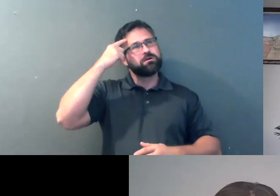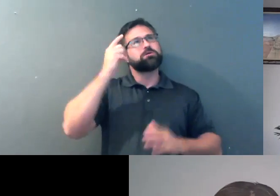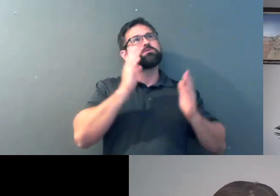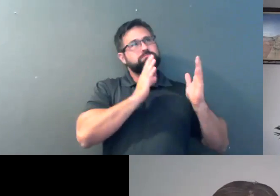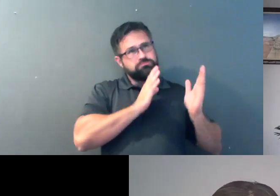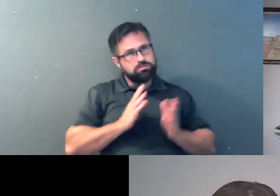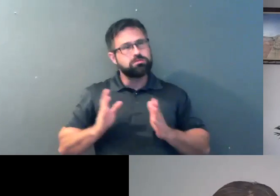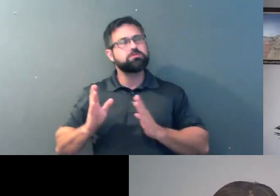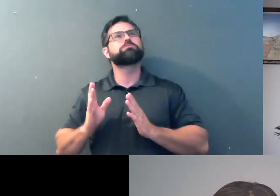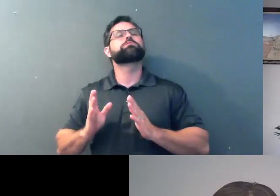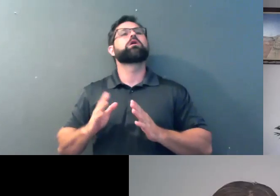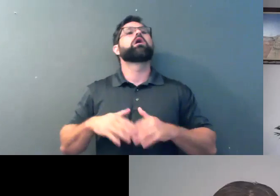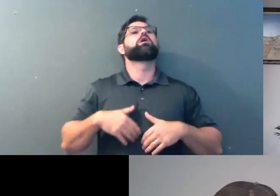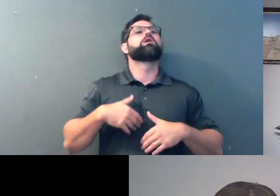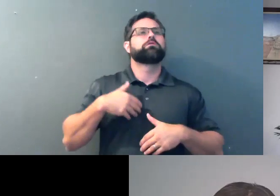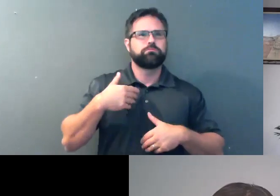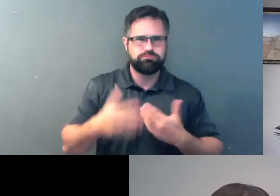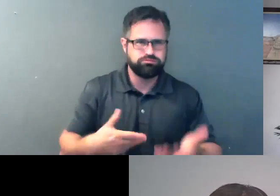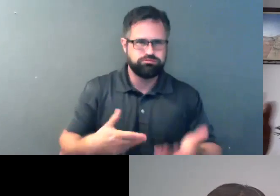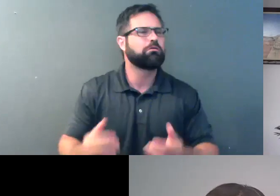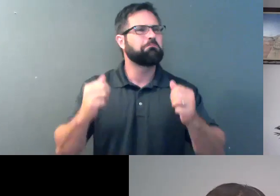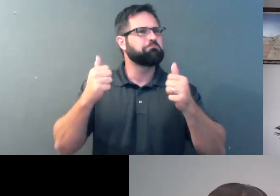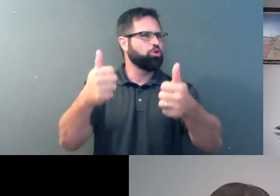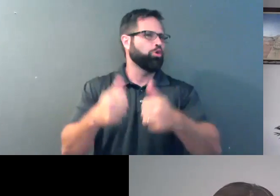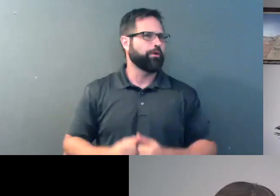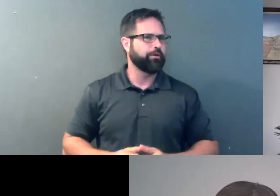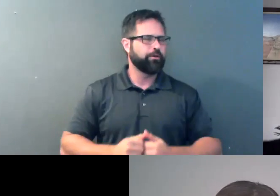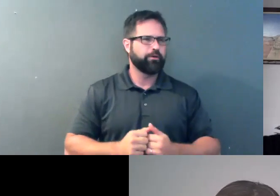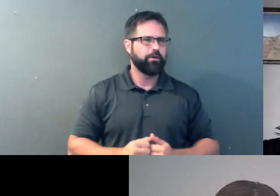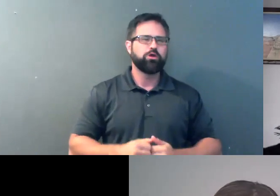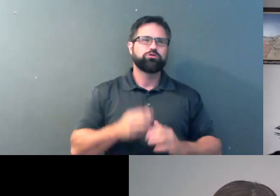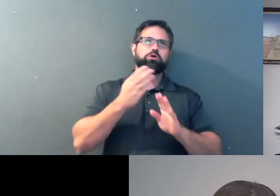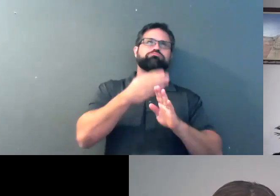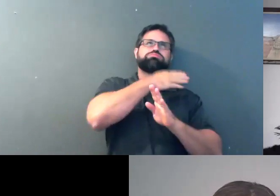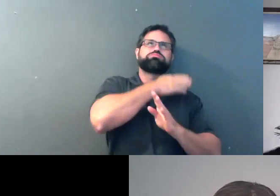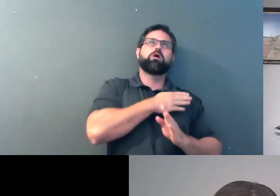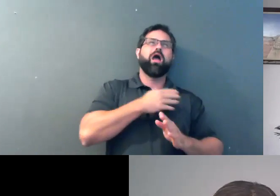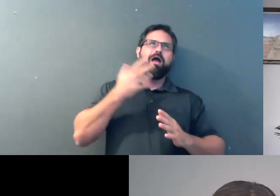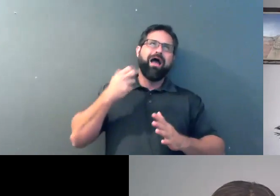likely to be something that is then reflected in the planning in the design in the implementation